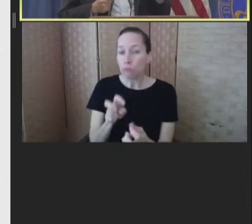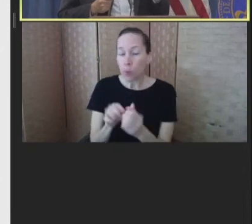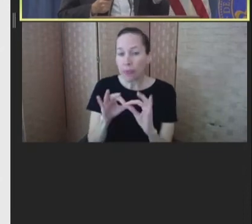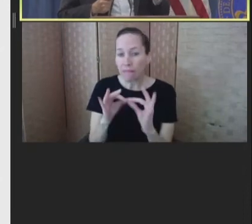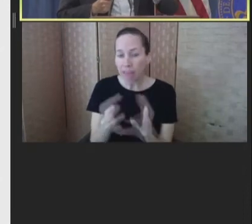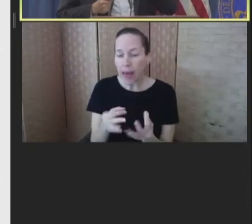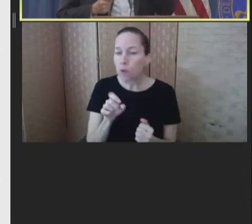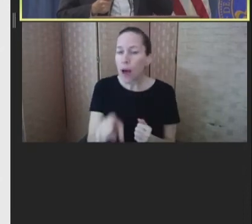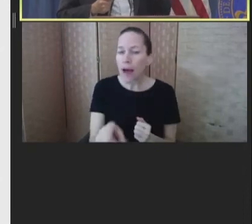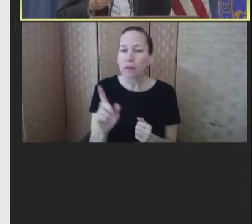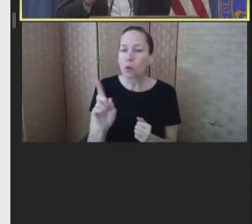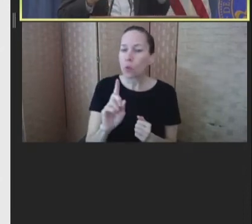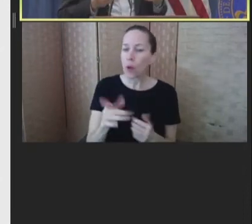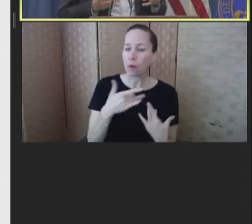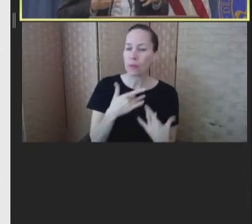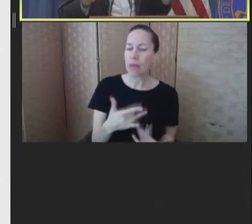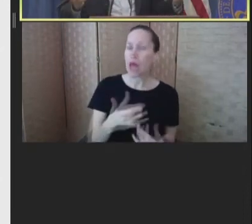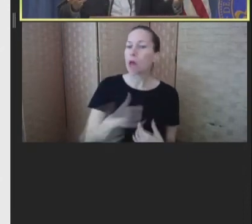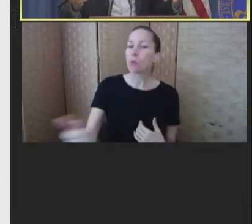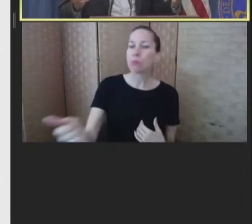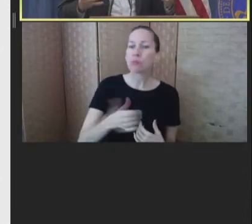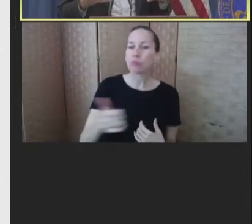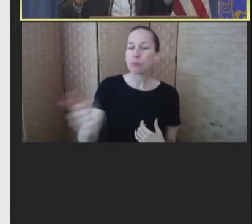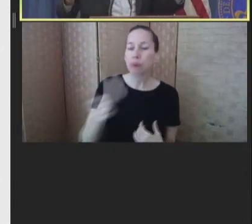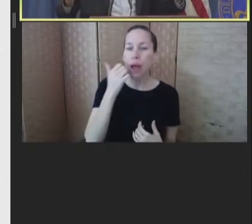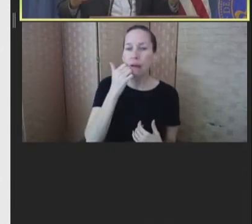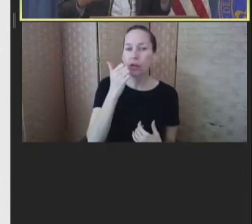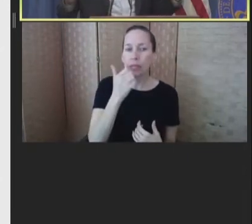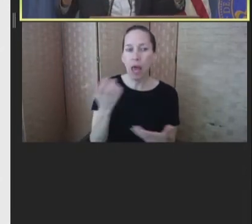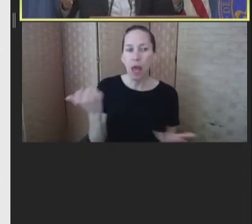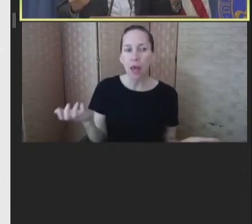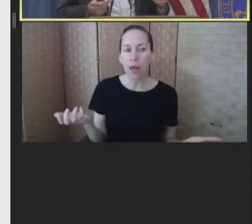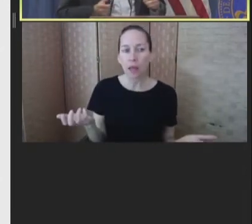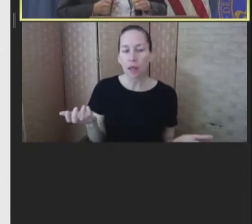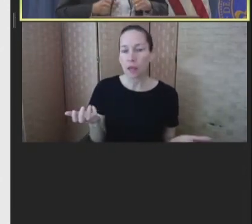Like where do they go? Just because they're rural doesn't mean they don't leave the house, right? So